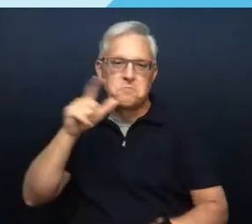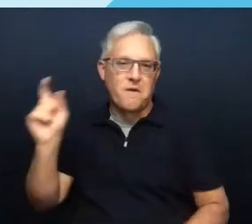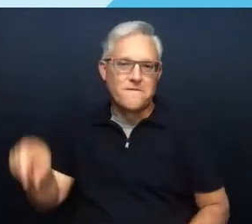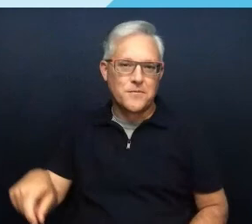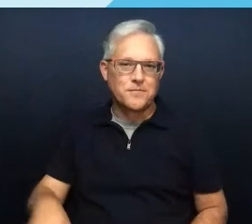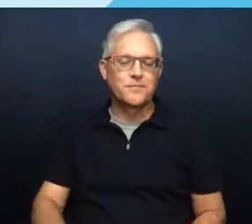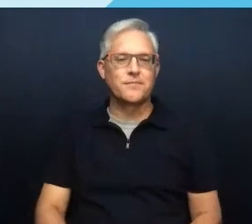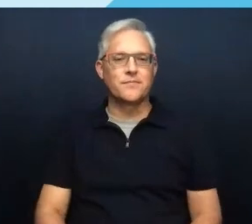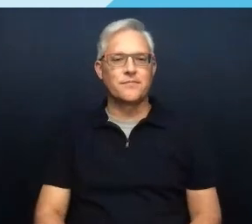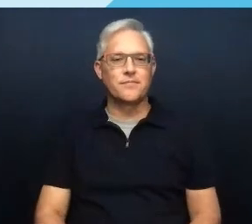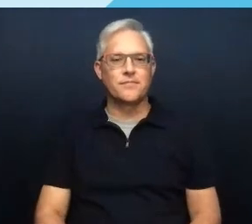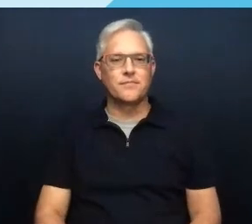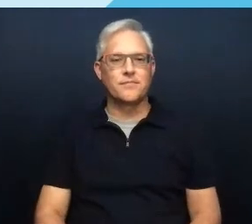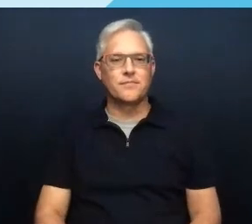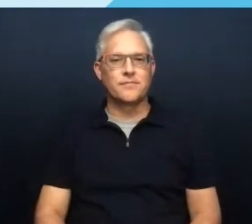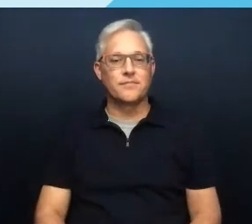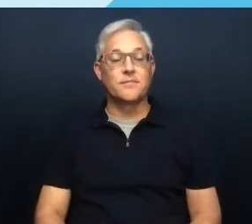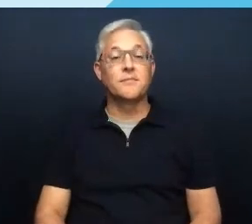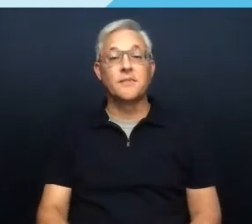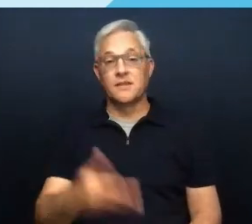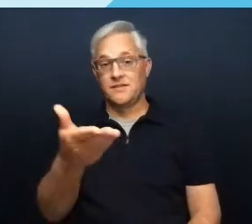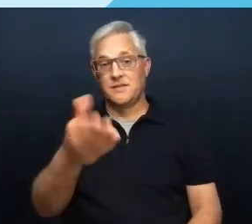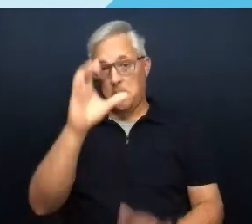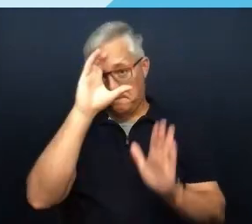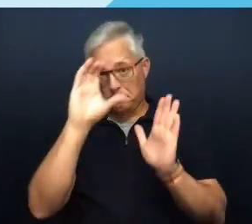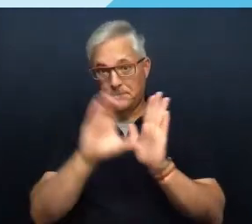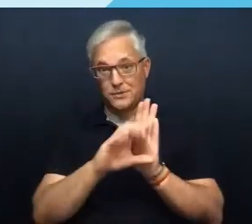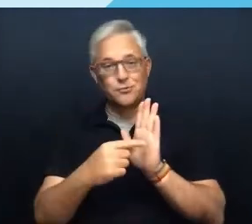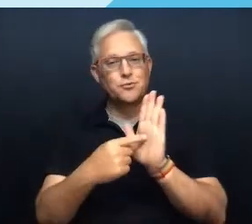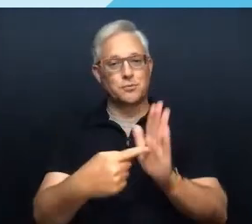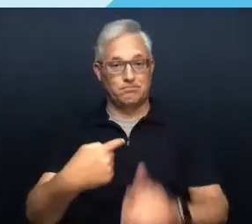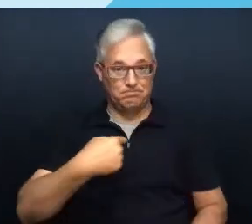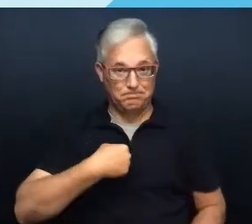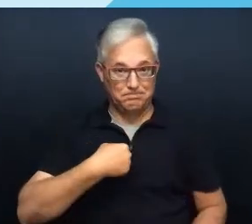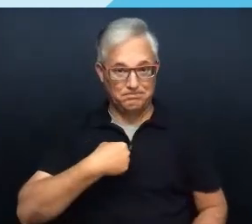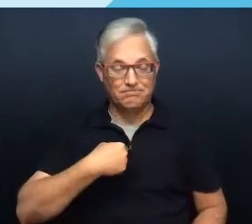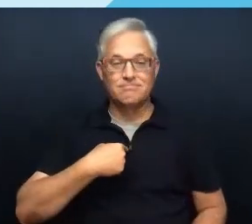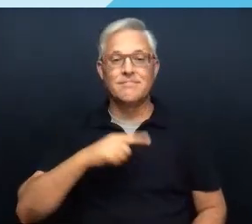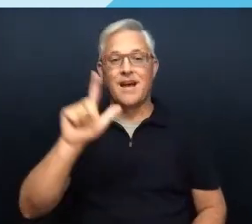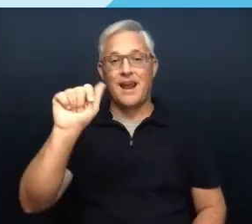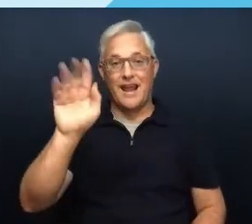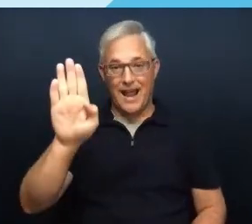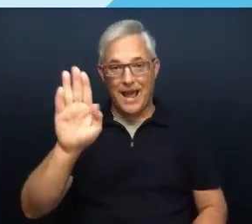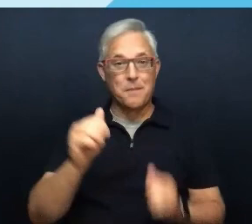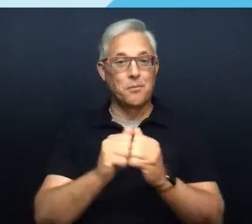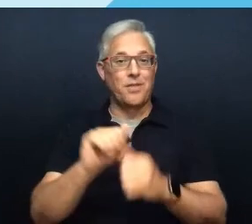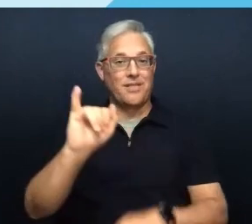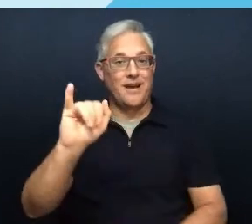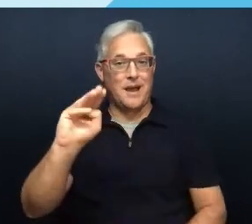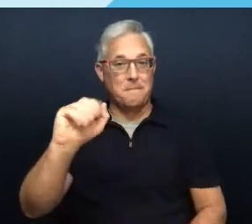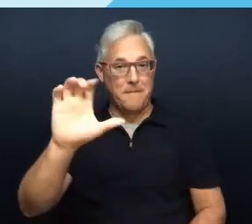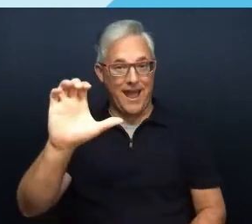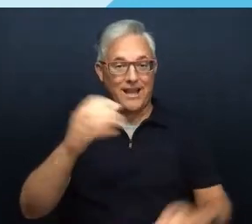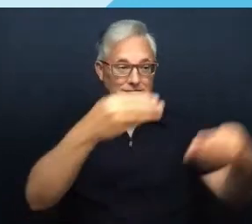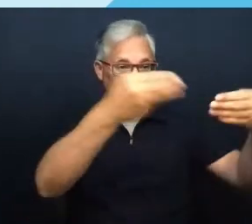me in a lab of iMacs and this happens to be one of the labs that I support in one